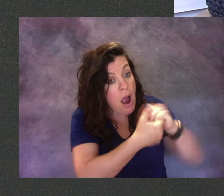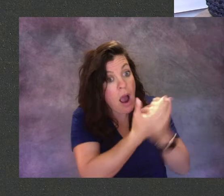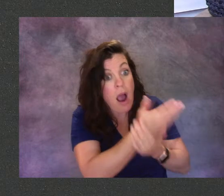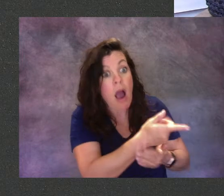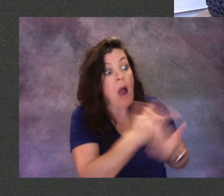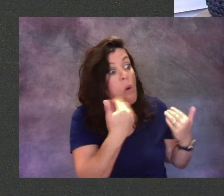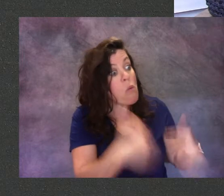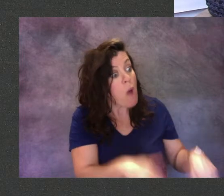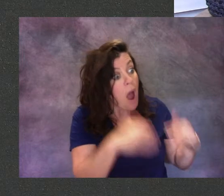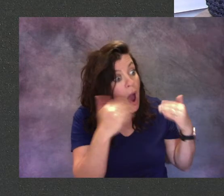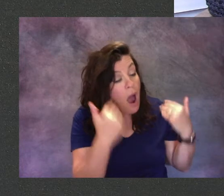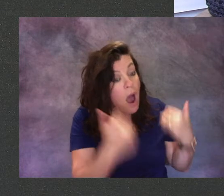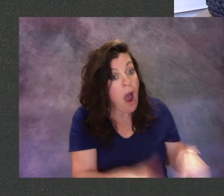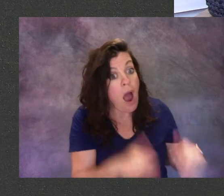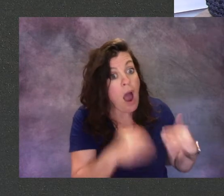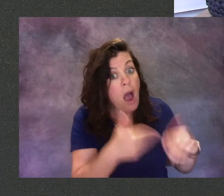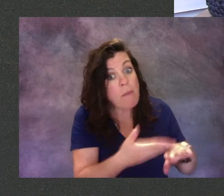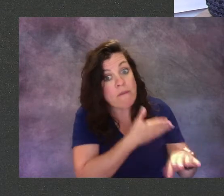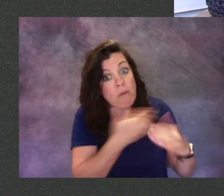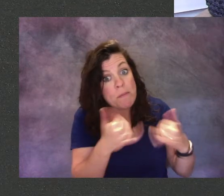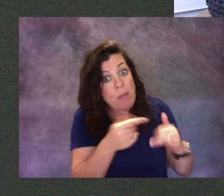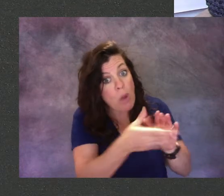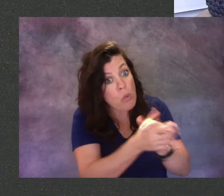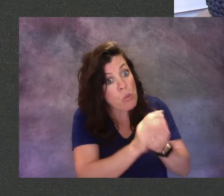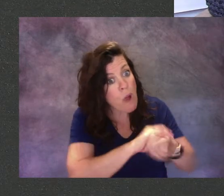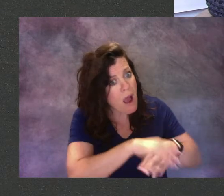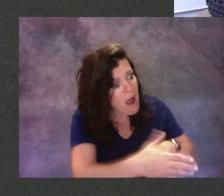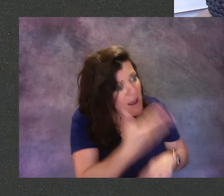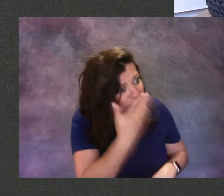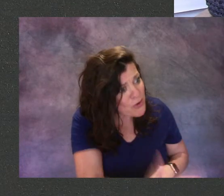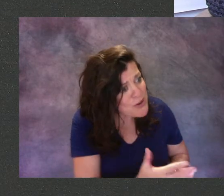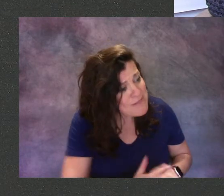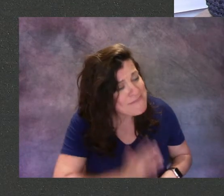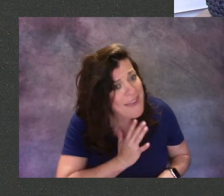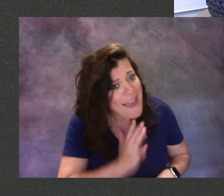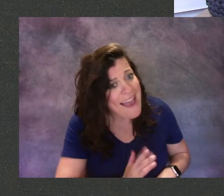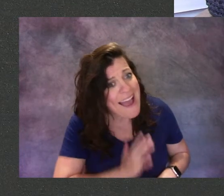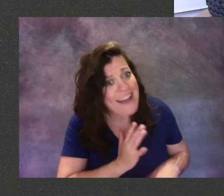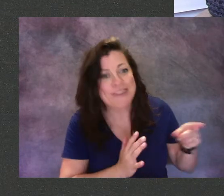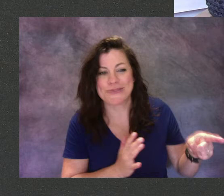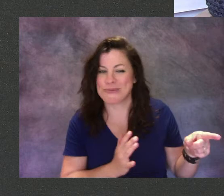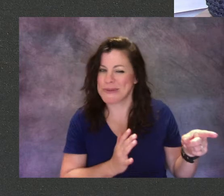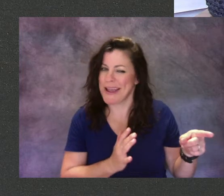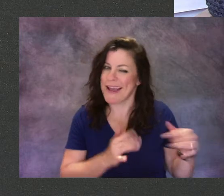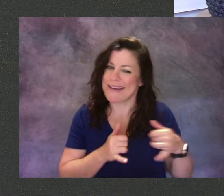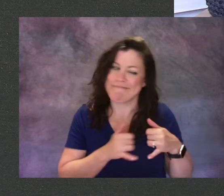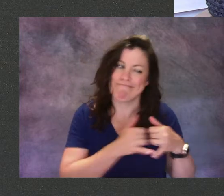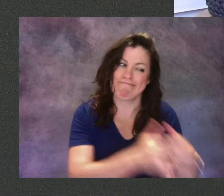I'll go, "Oh! that was such, such good manners. You just were so kind.